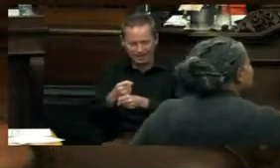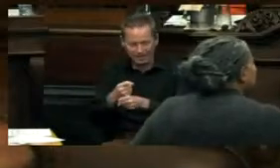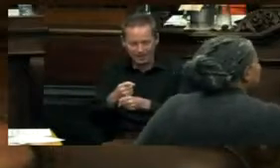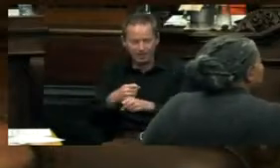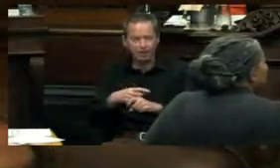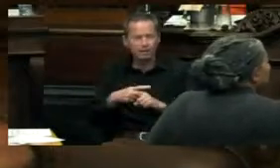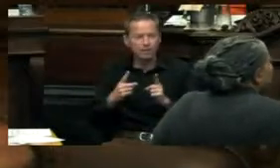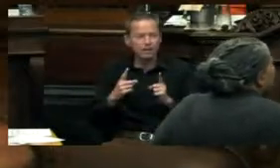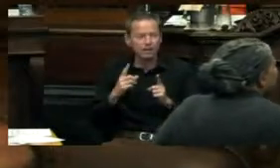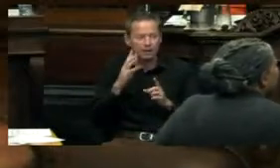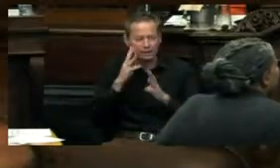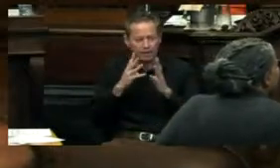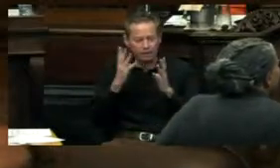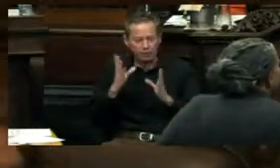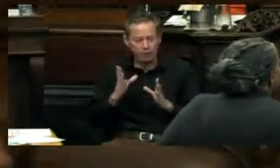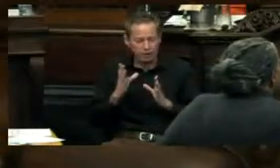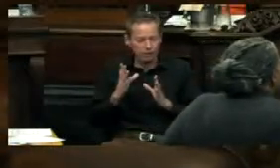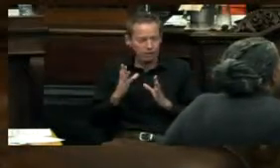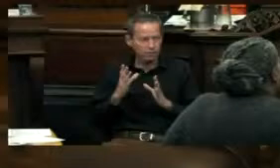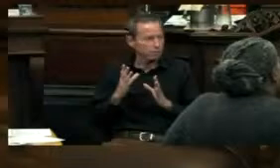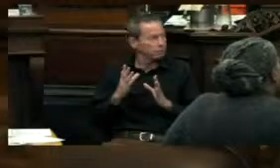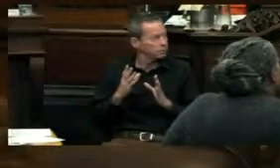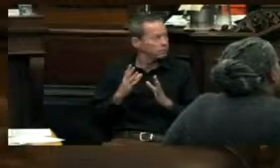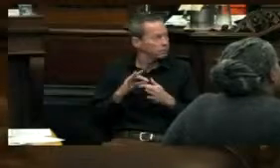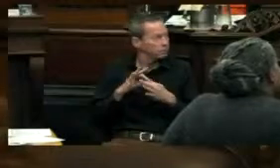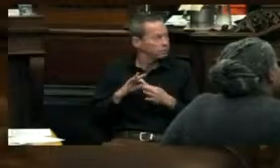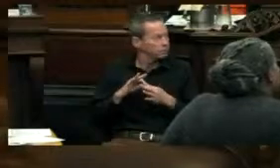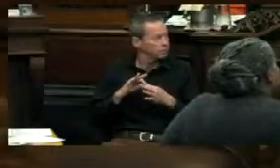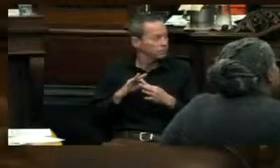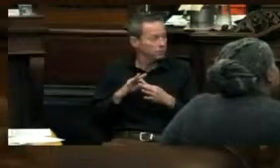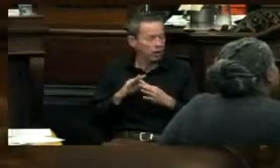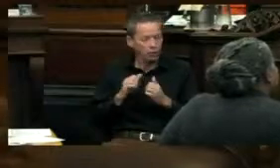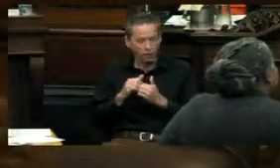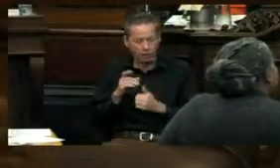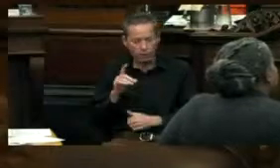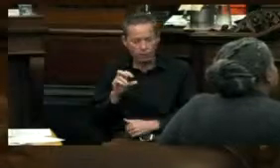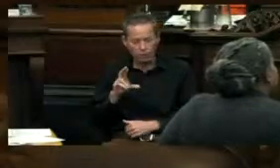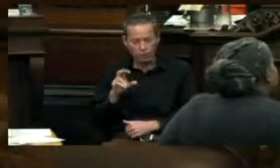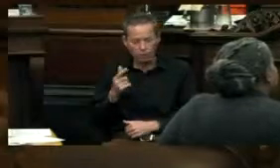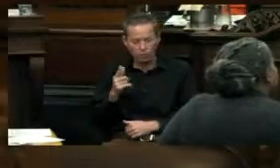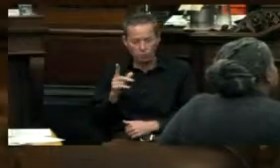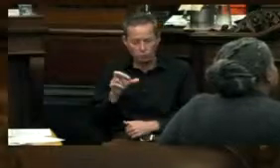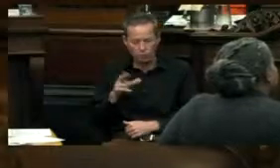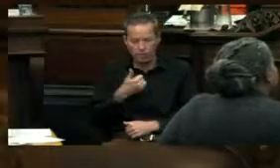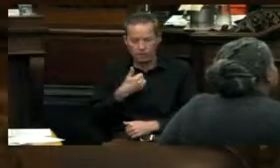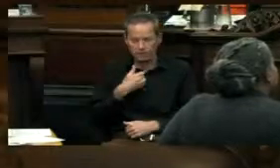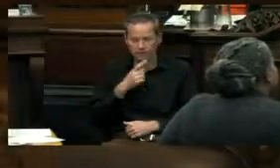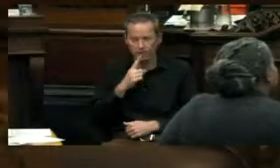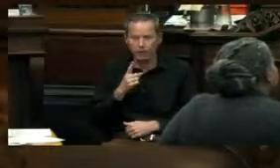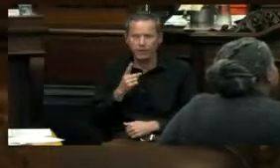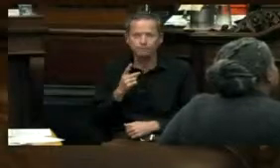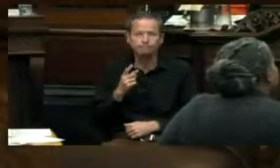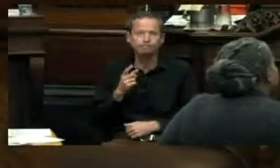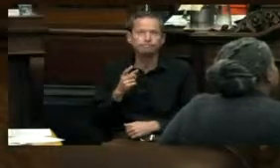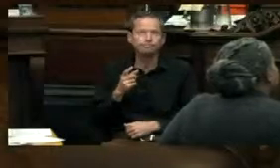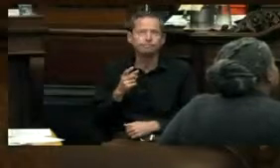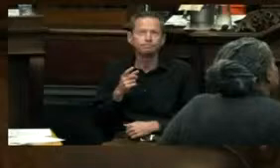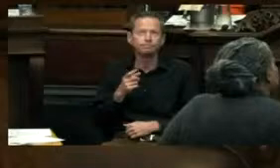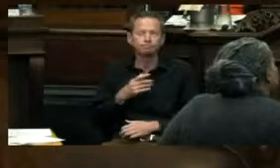had different positions on PAB over the years, but as the creator, one of the creators,